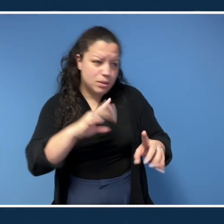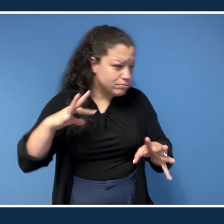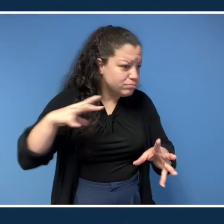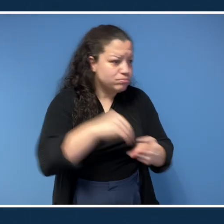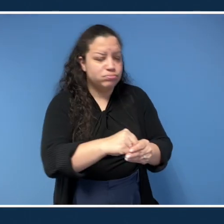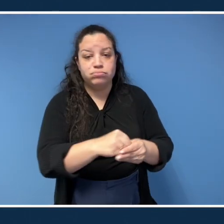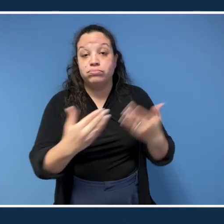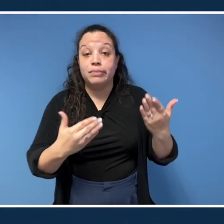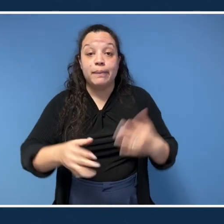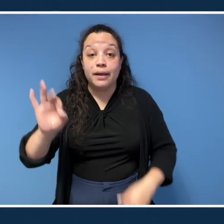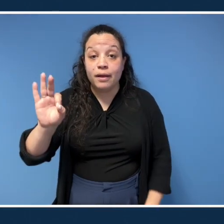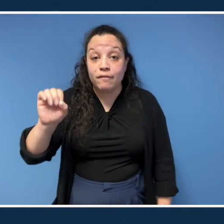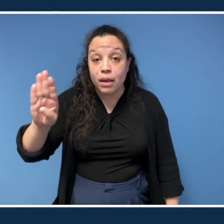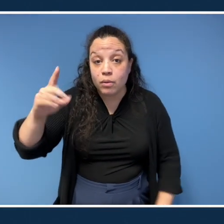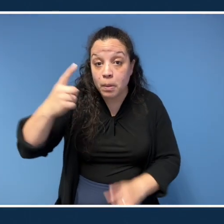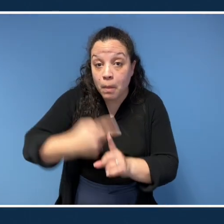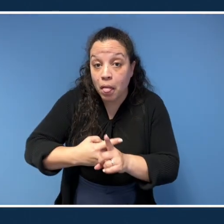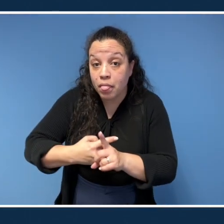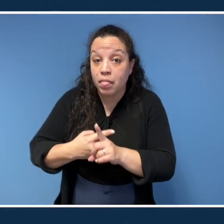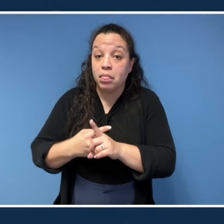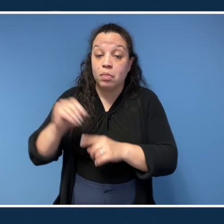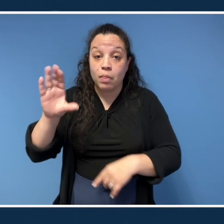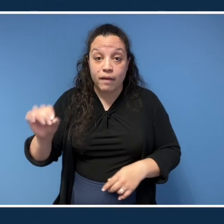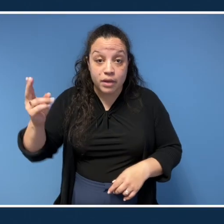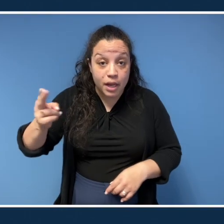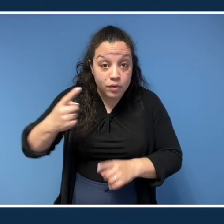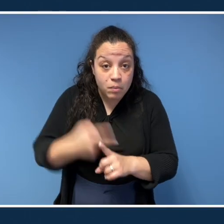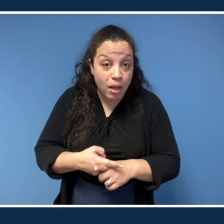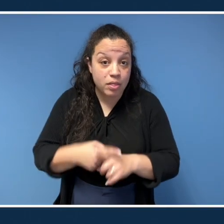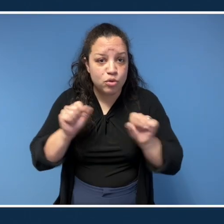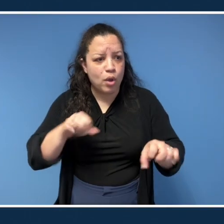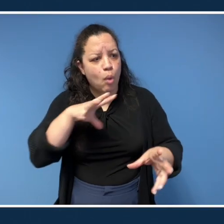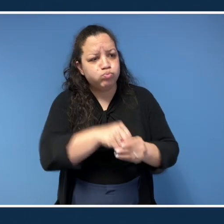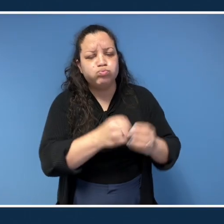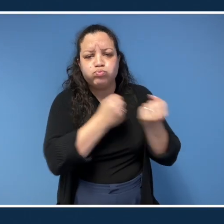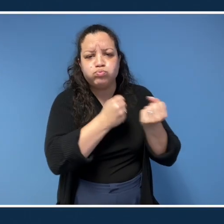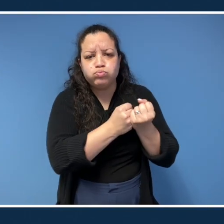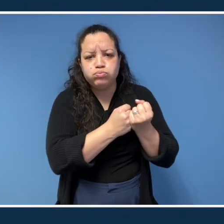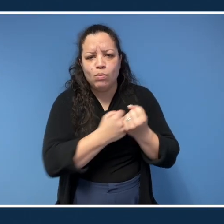Heritage Month. And but what are you doing all those other eleven months of the year as well too?